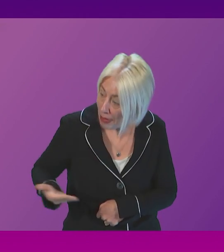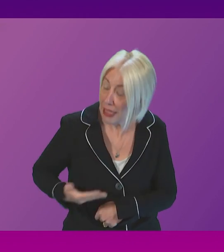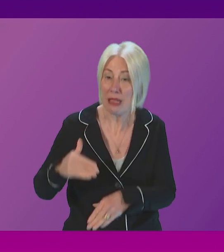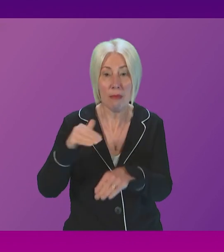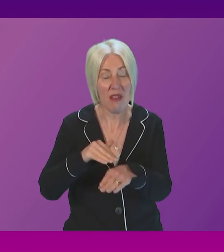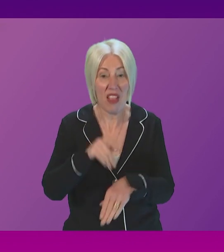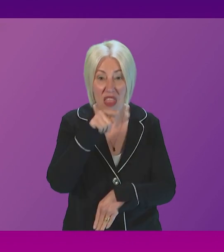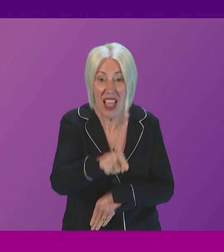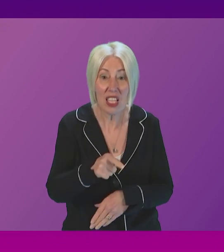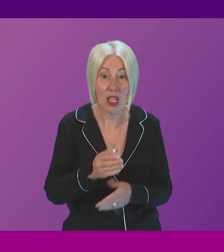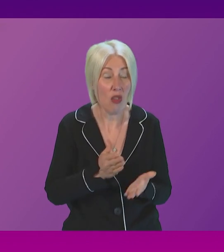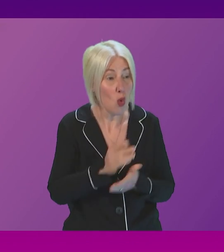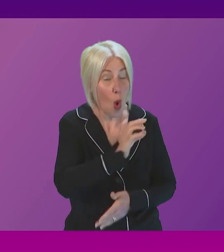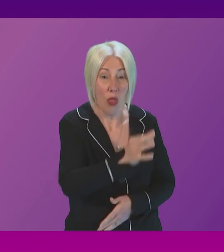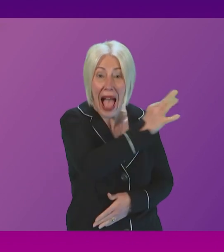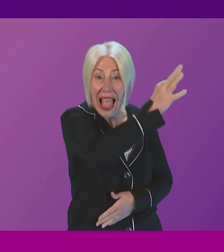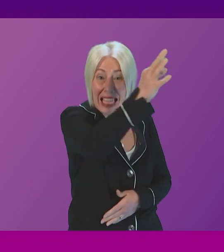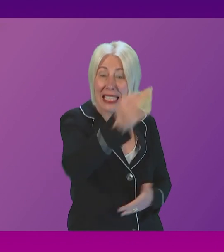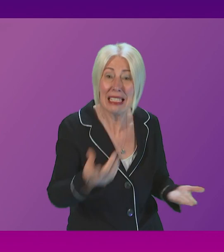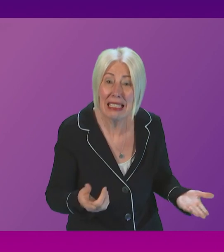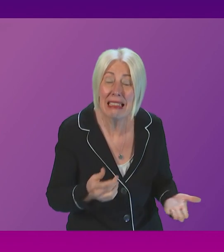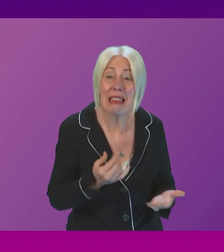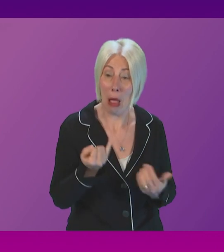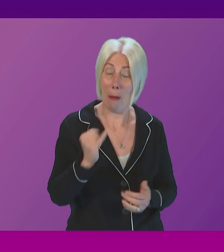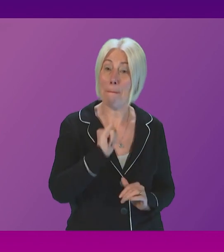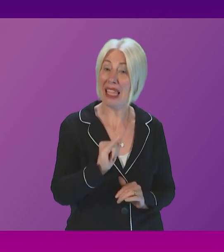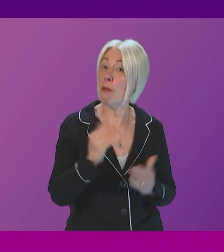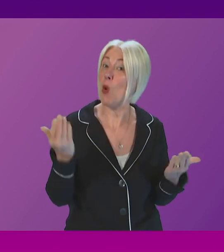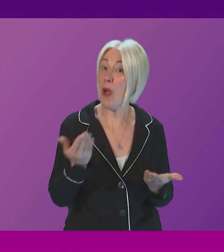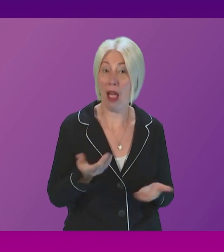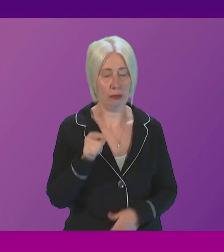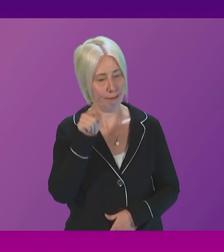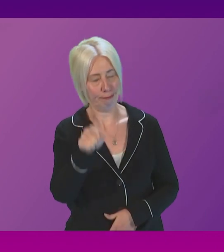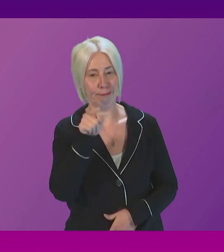this issue throughout our island communities, and the blame lies squarely at the door of the SNP.